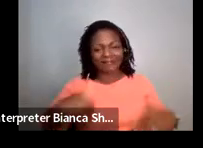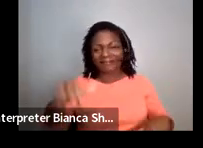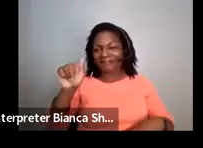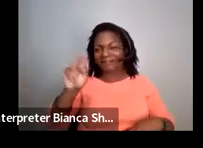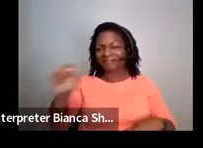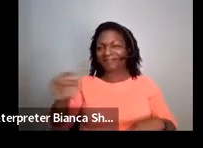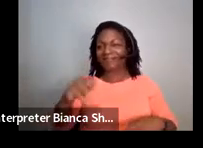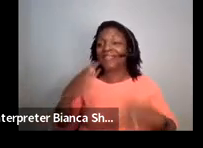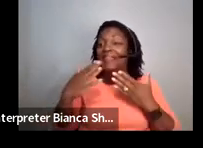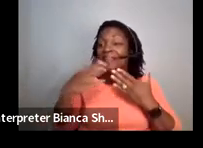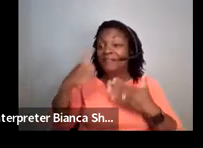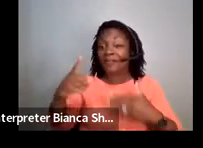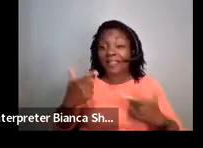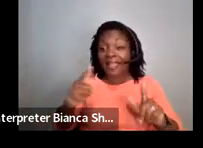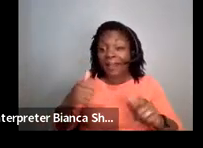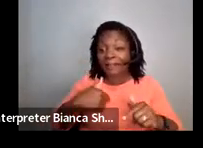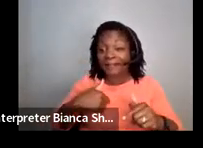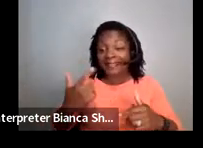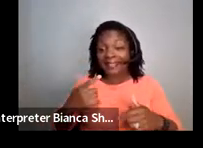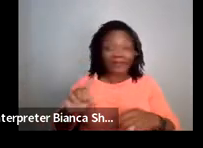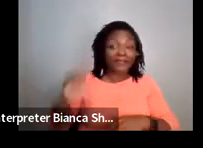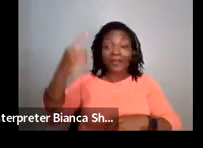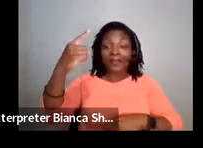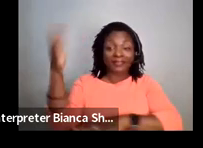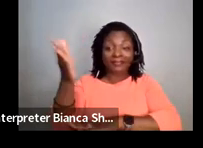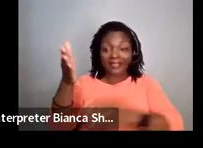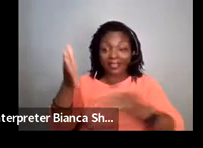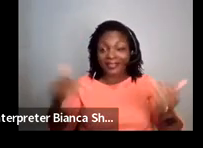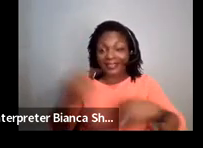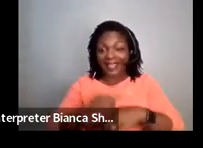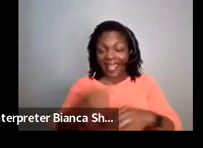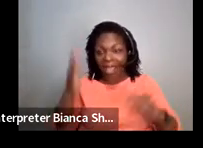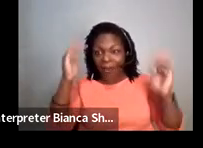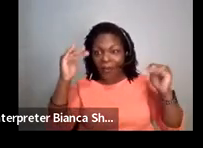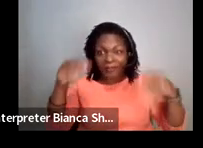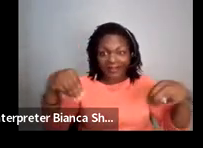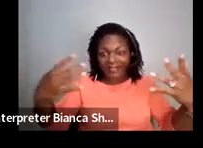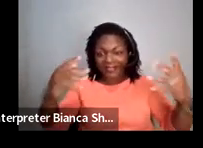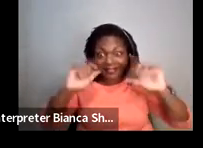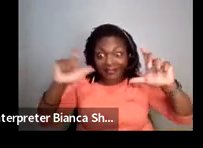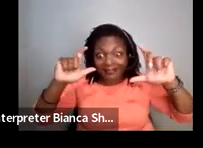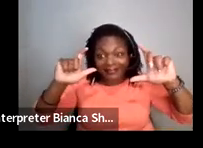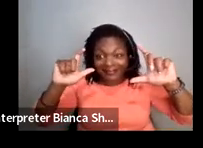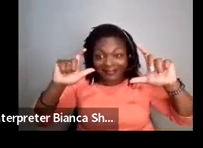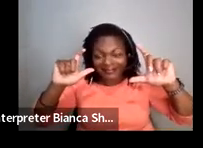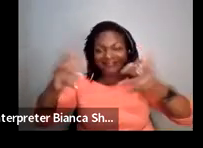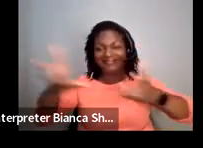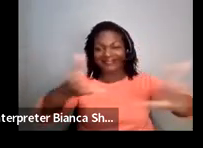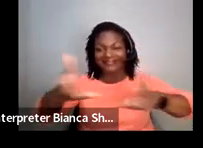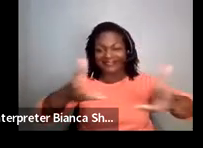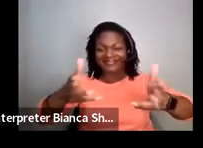Let him be your first speaker of the day. I hope I wake some of you up and keep you well engaged over the next hour.